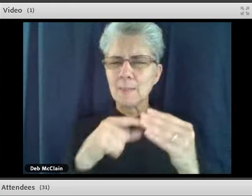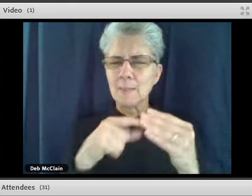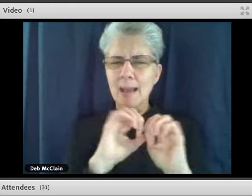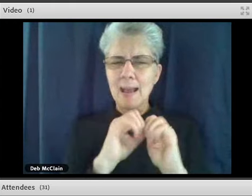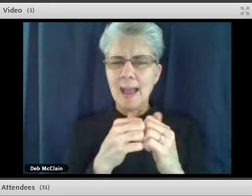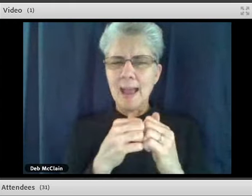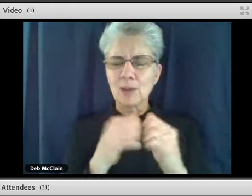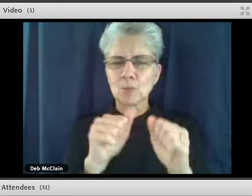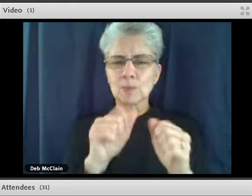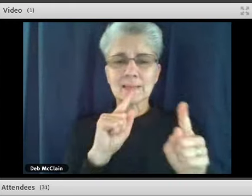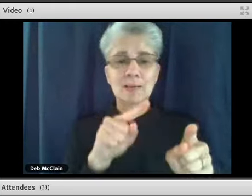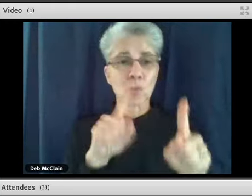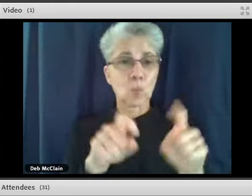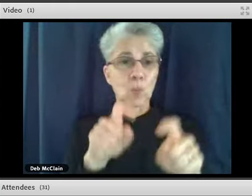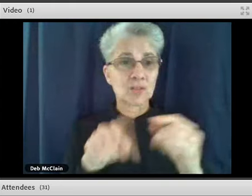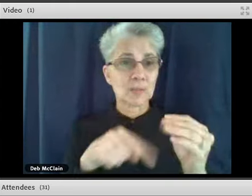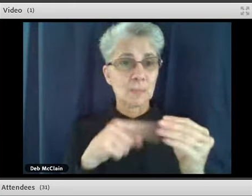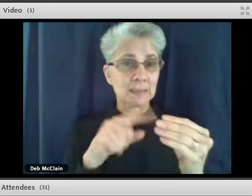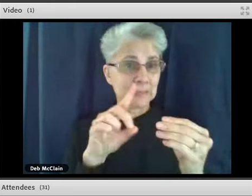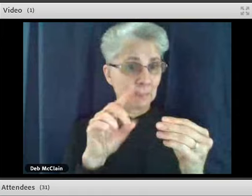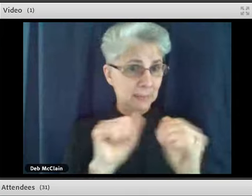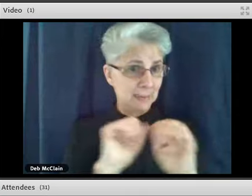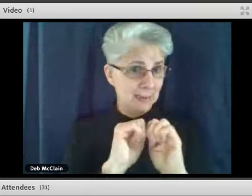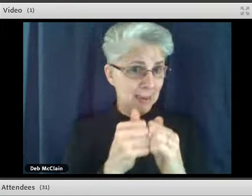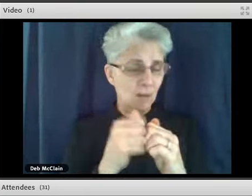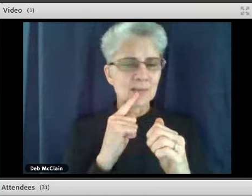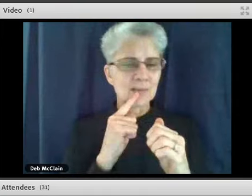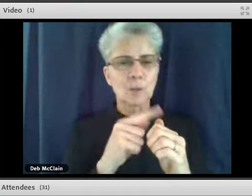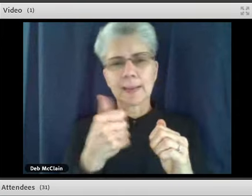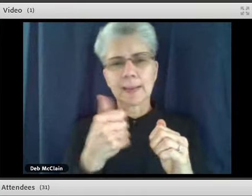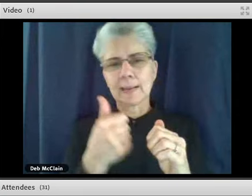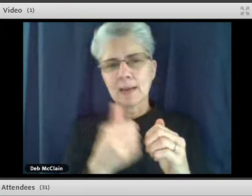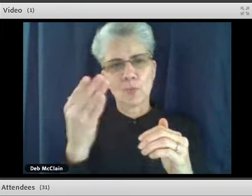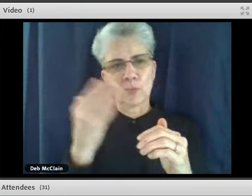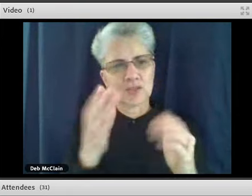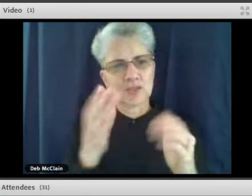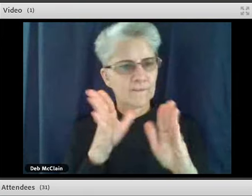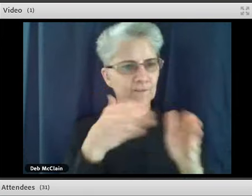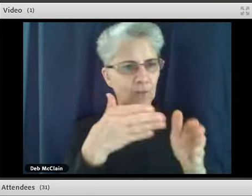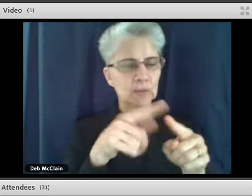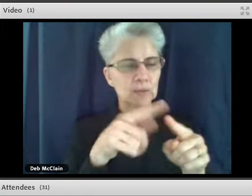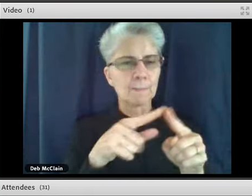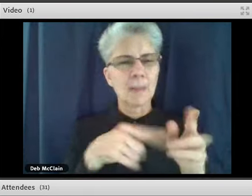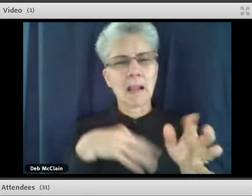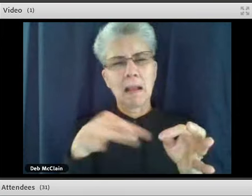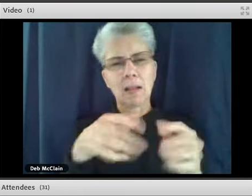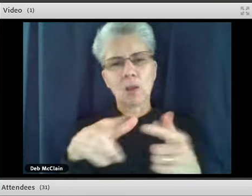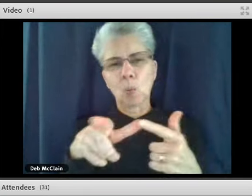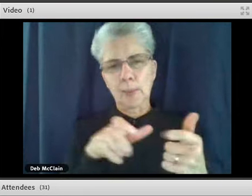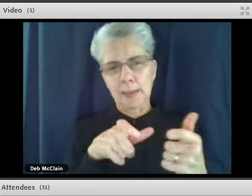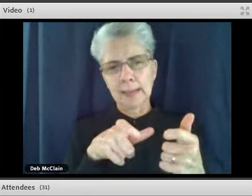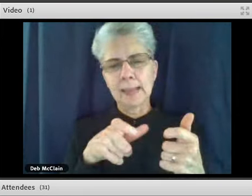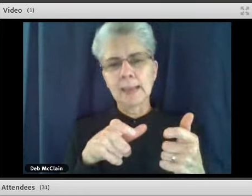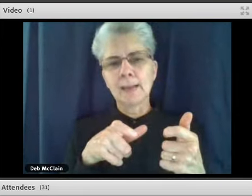But I also want to focus just a little bit about, how can you answer questions on disabilities? And again, this could be a whole nother presentation.